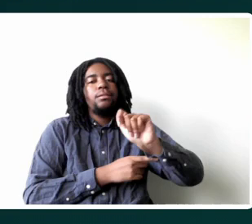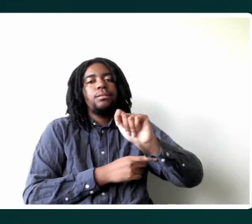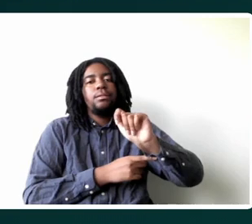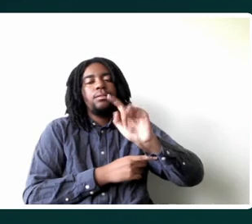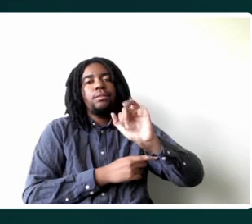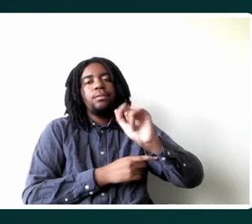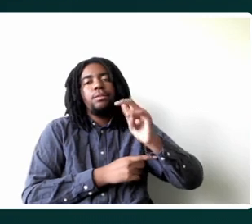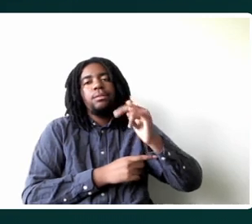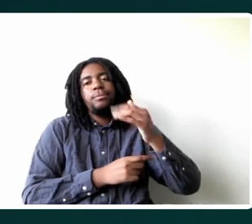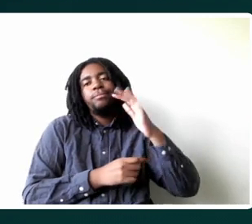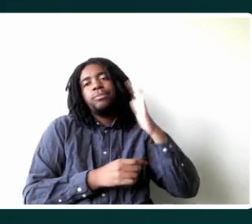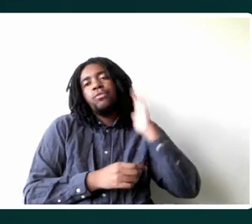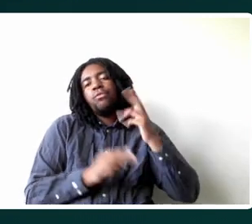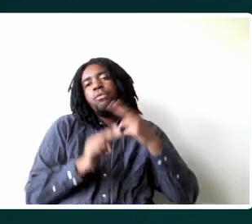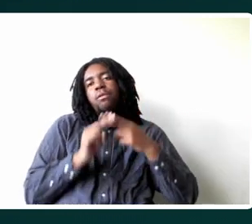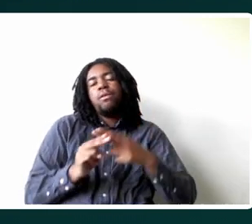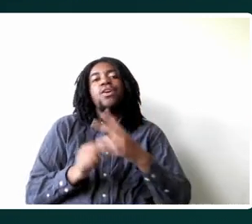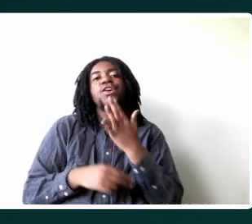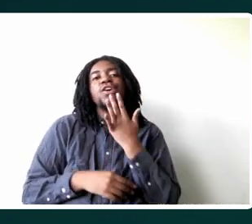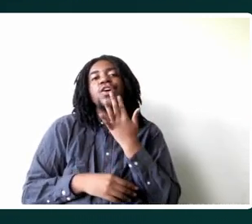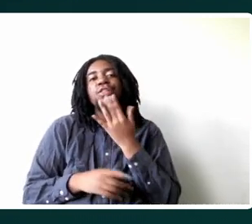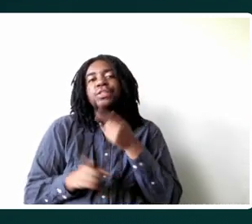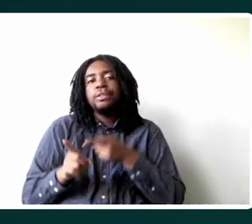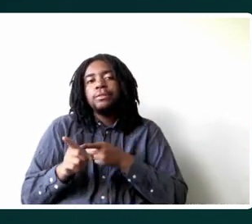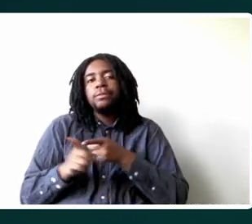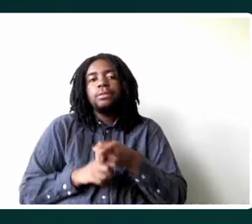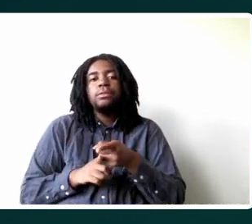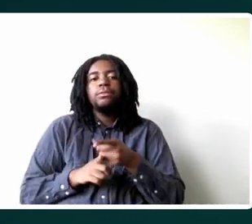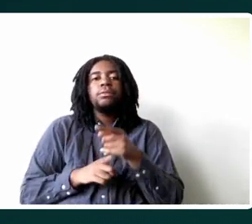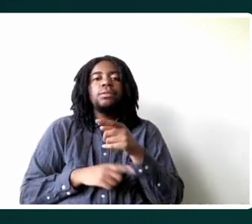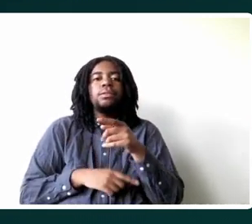D.C. Public School System, the division that served African American students. He